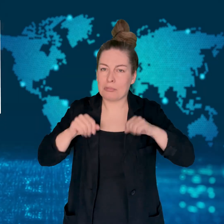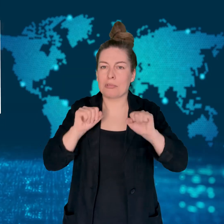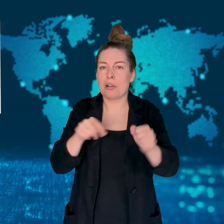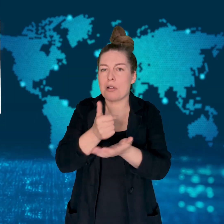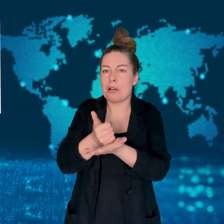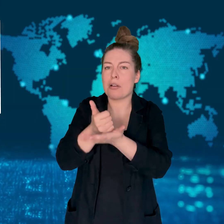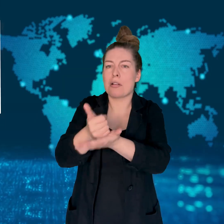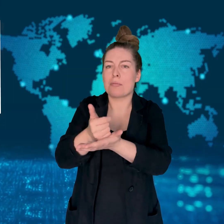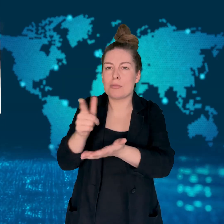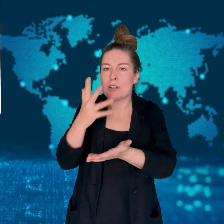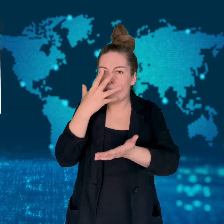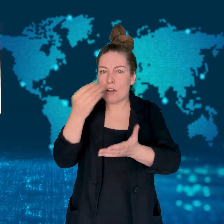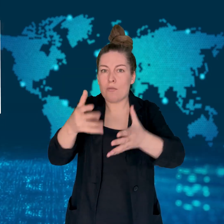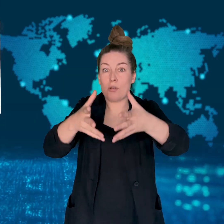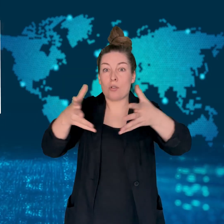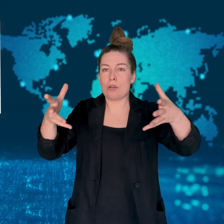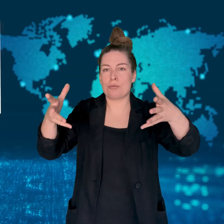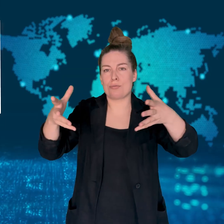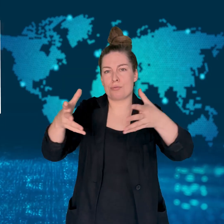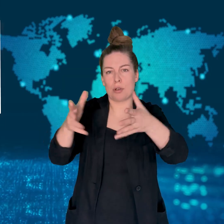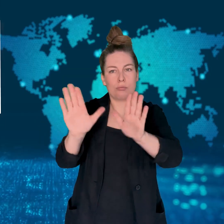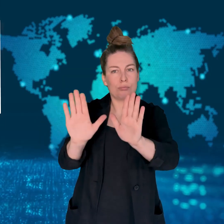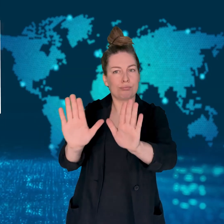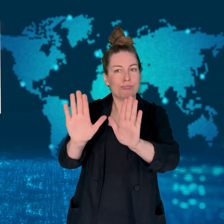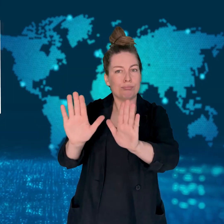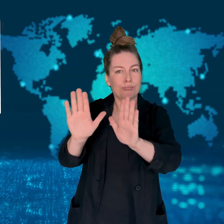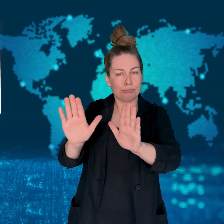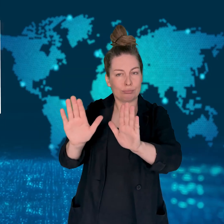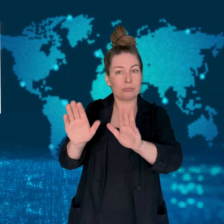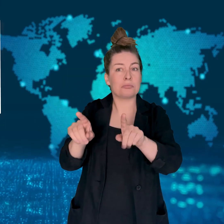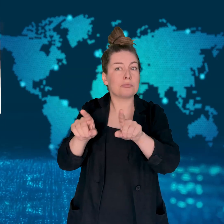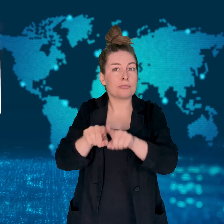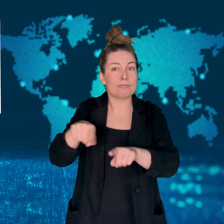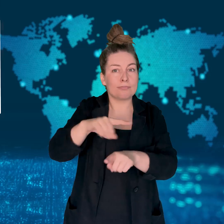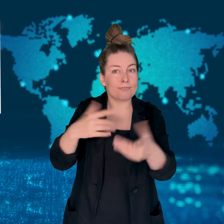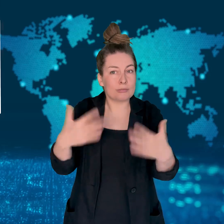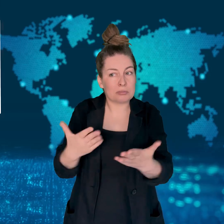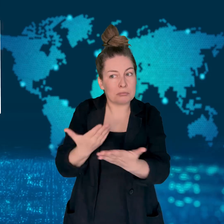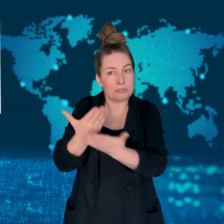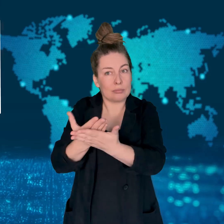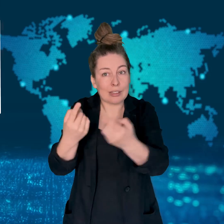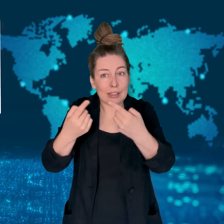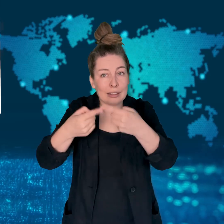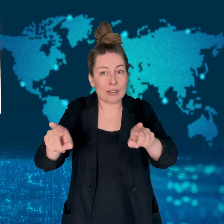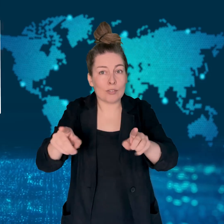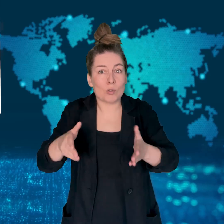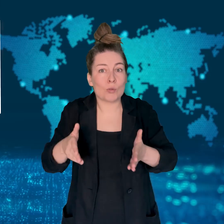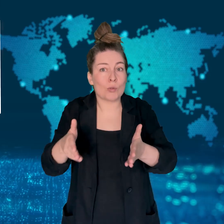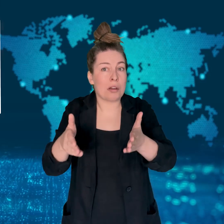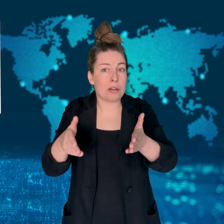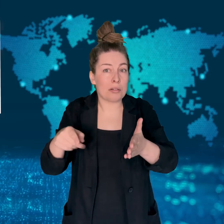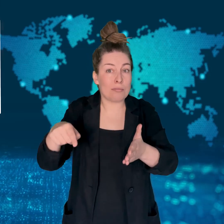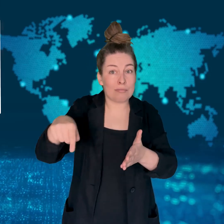saying the law could decimate the wolf population.